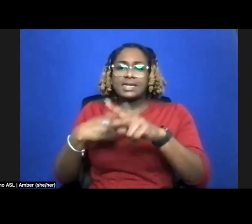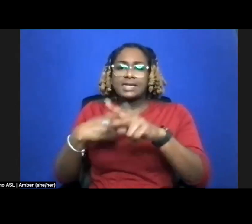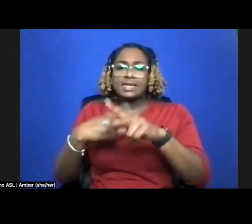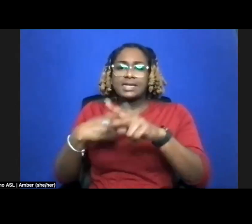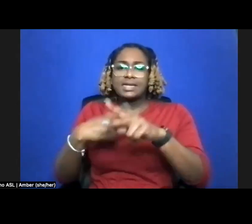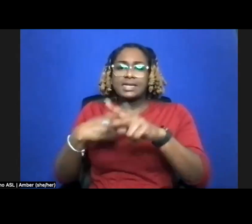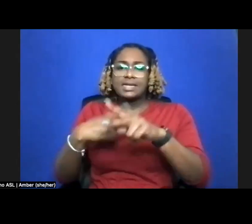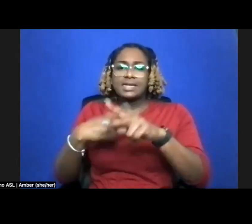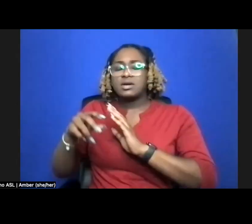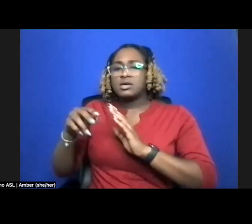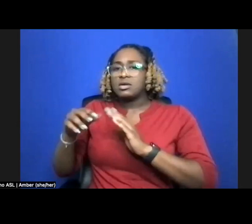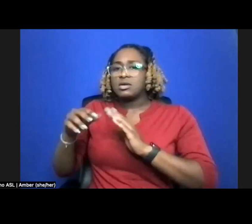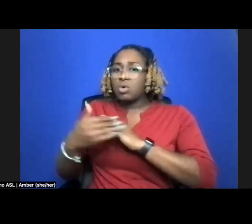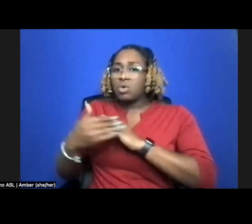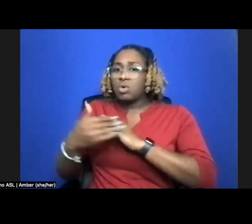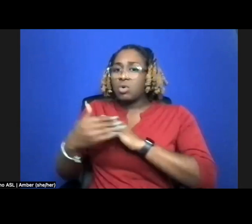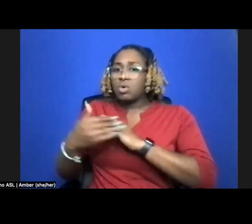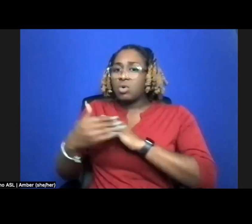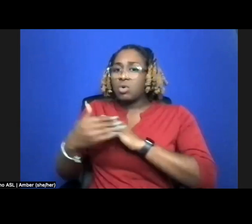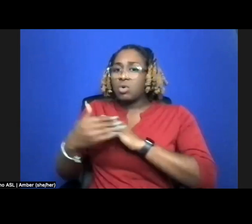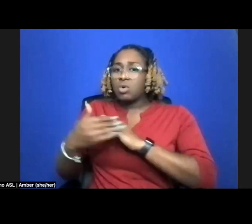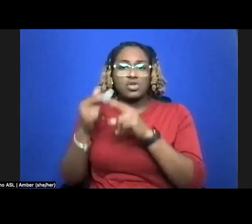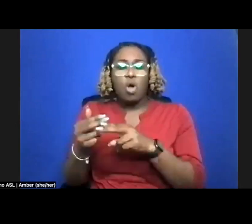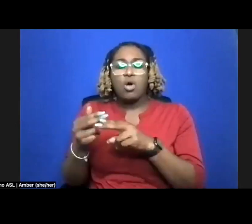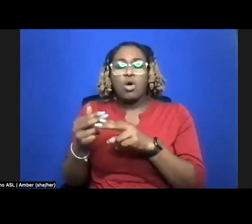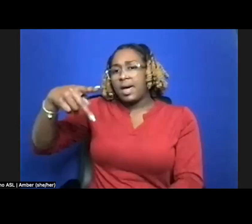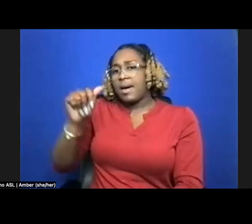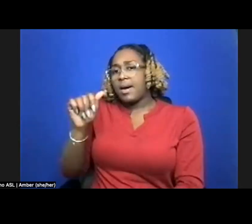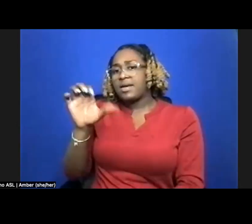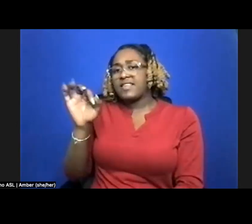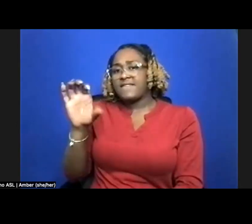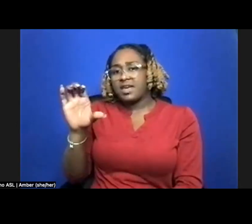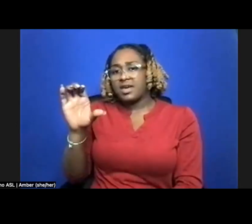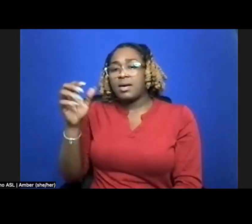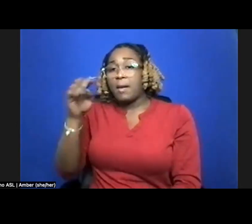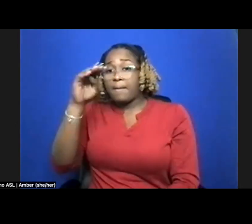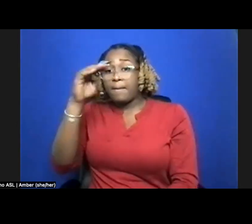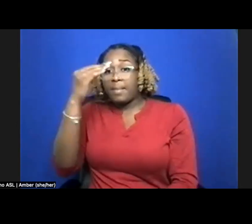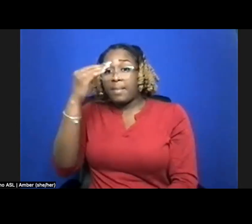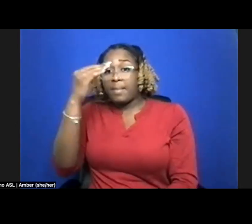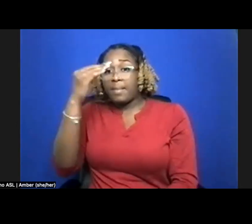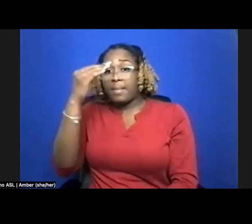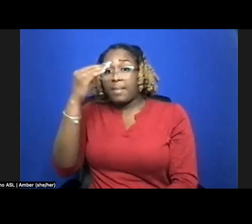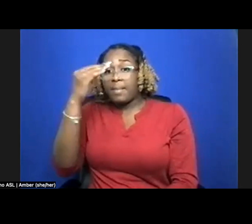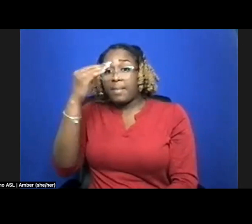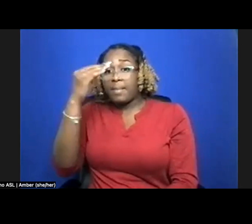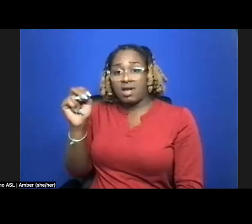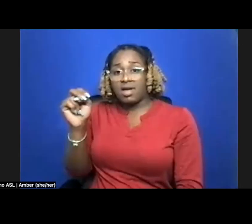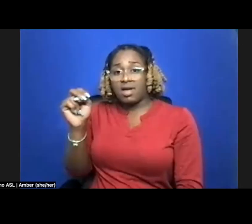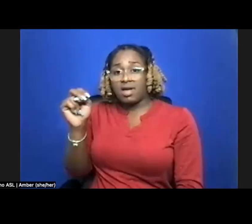called the Pacific Black Dragon and of course, in my diasporic brain started thinking about all the